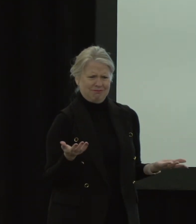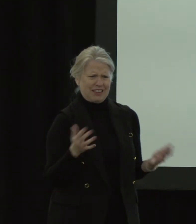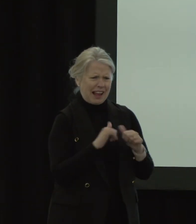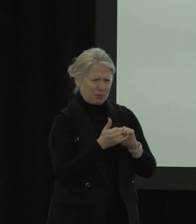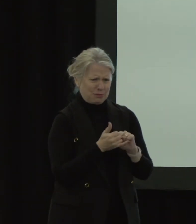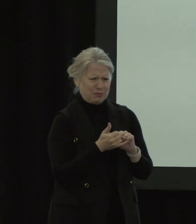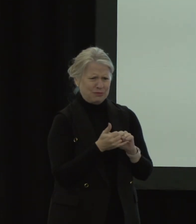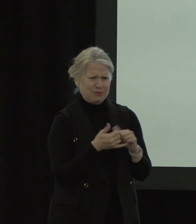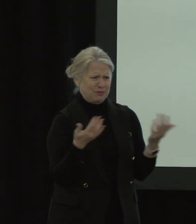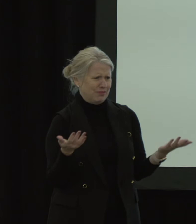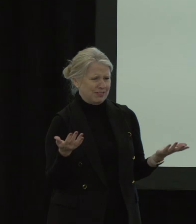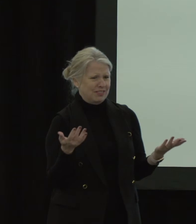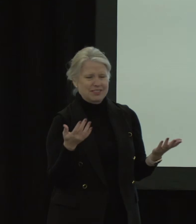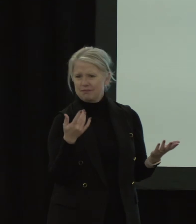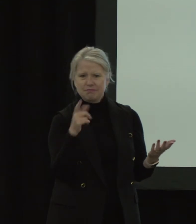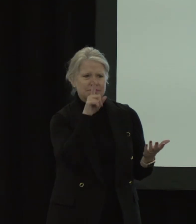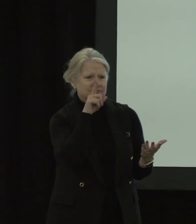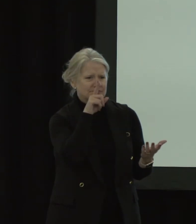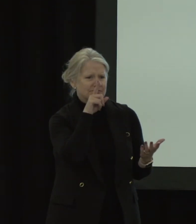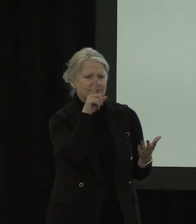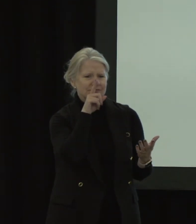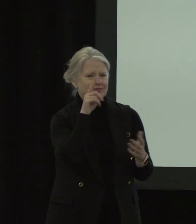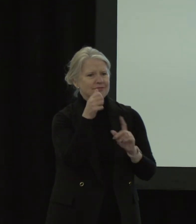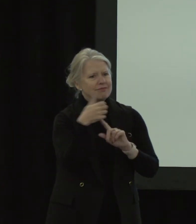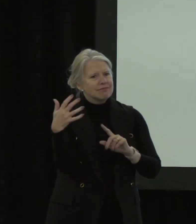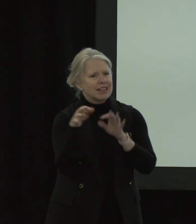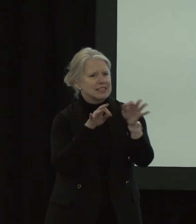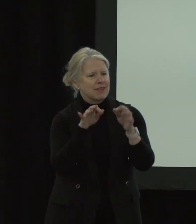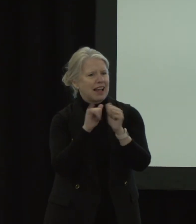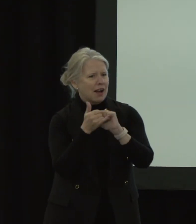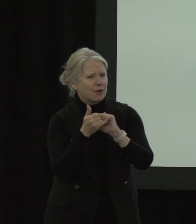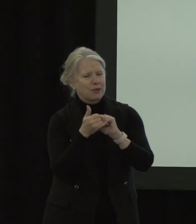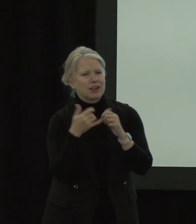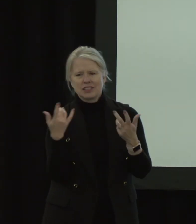also haven't put into place new programs to help us achieve those goals.